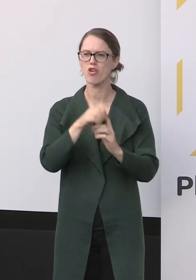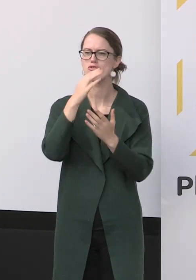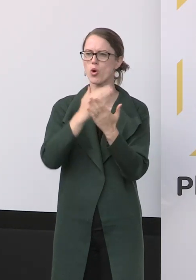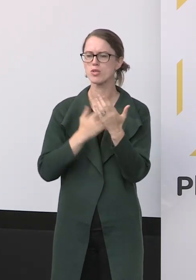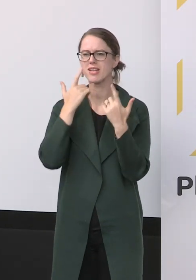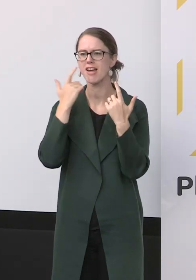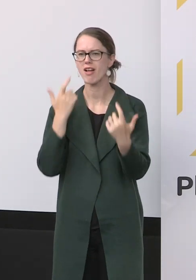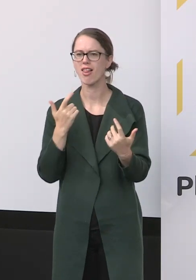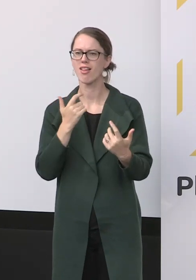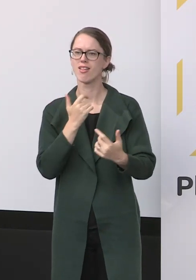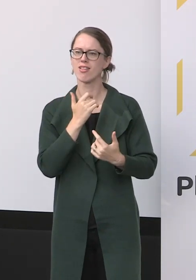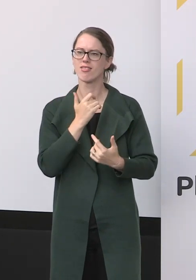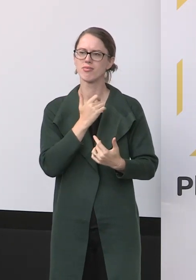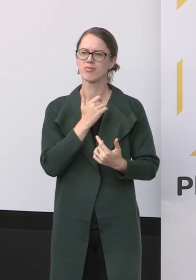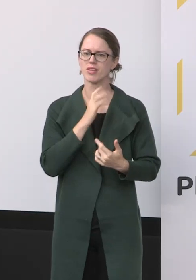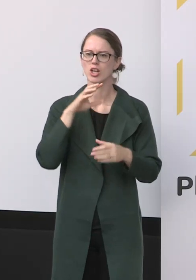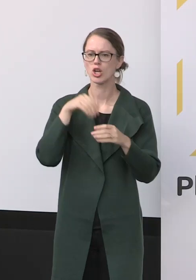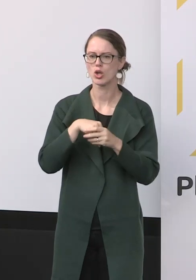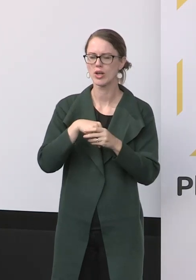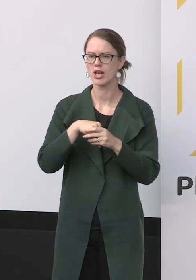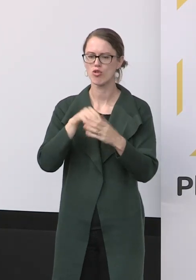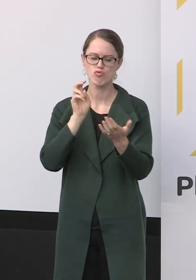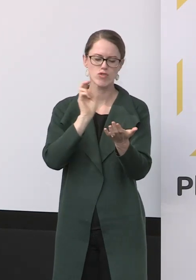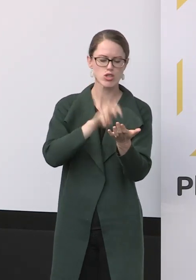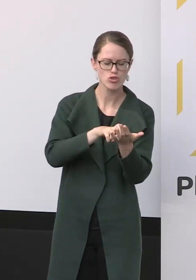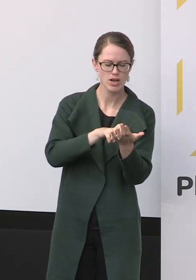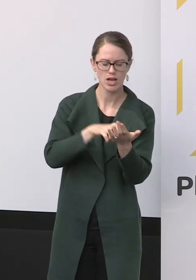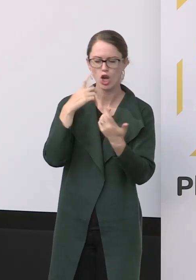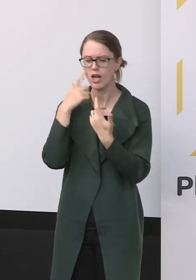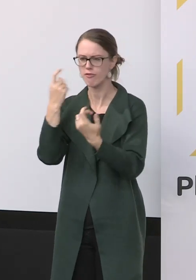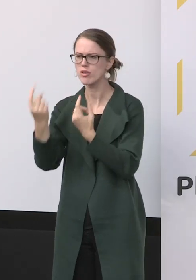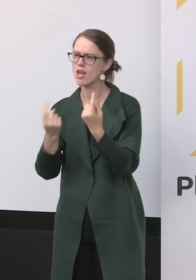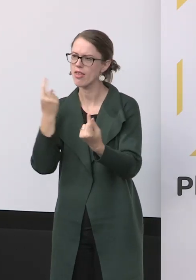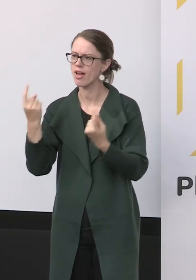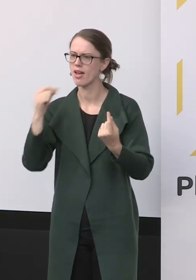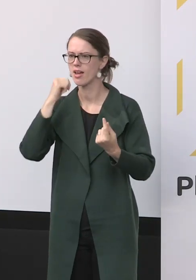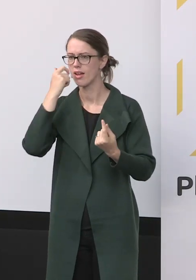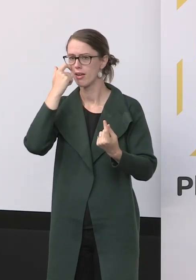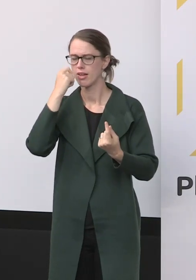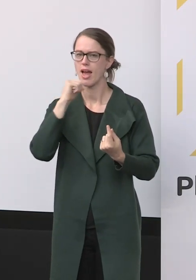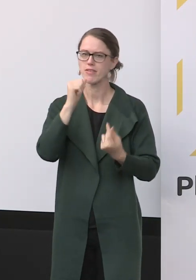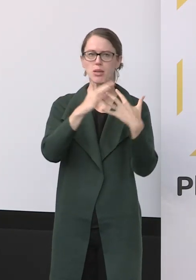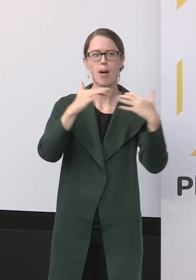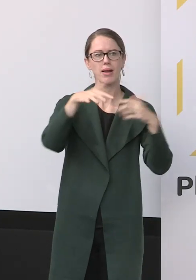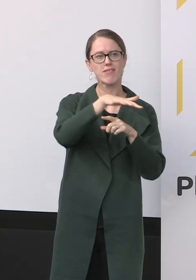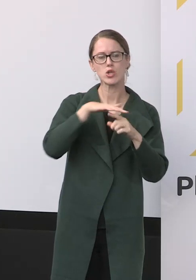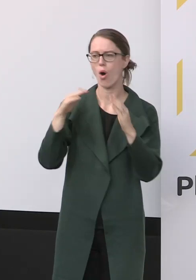concerns. That was our advice. I'm also confident that New Zealanders will keep following the precautions and expectations of them,